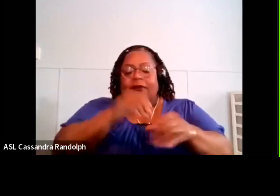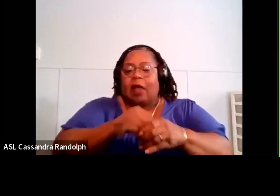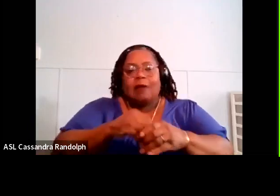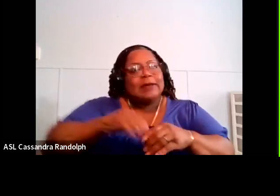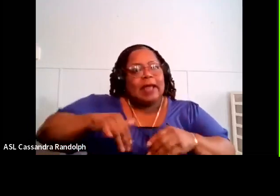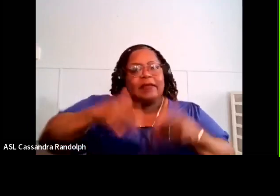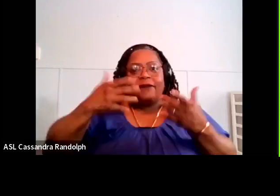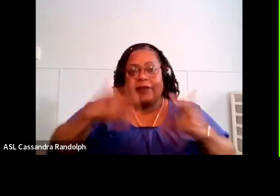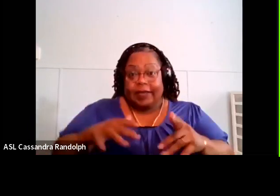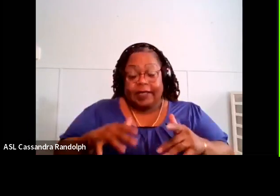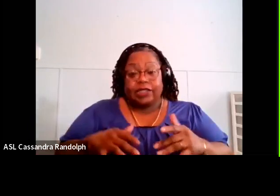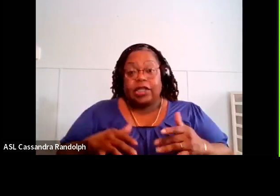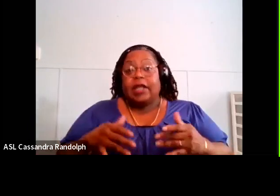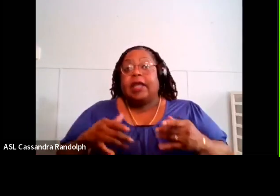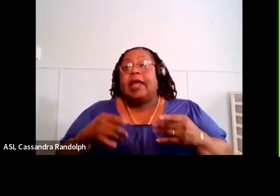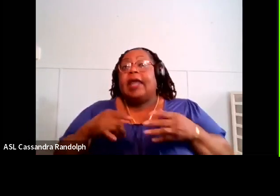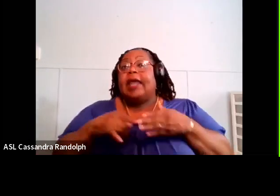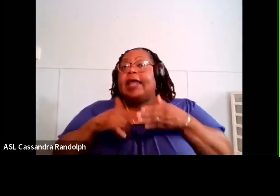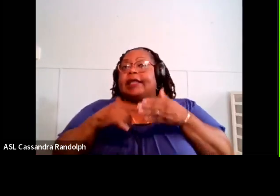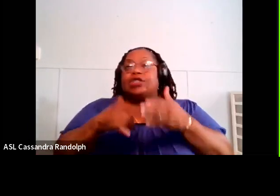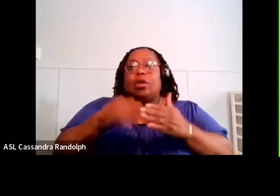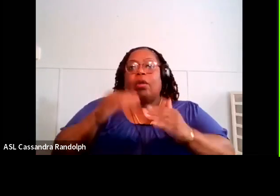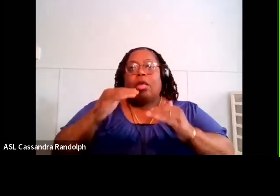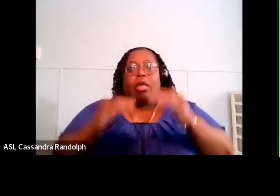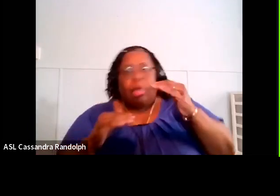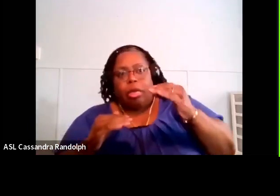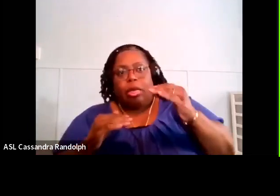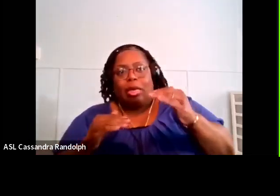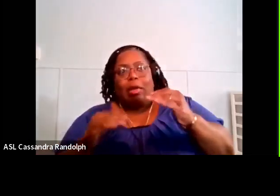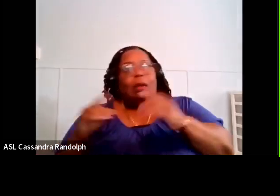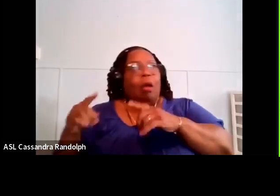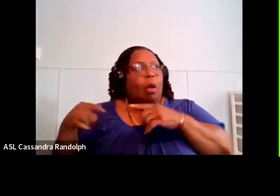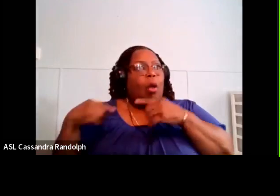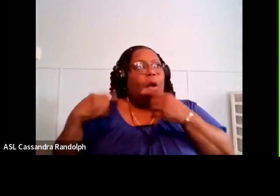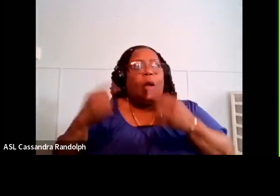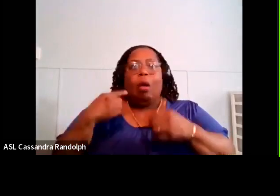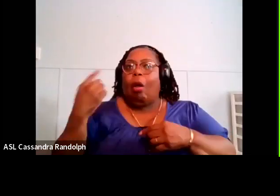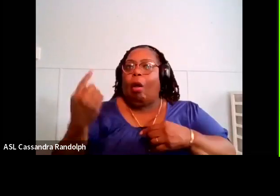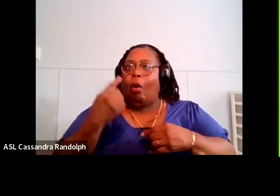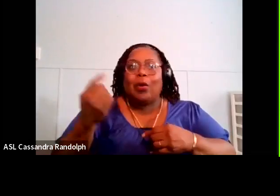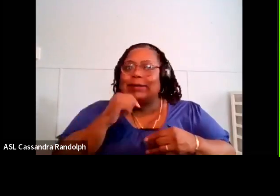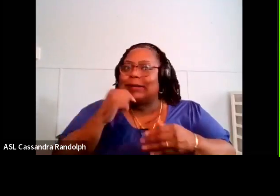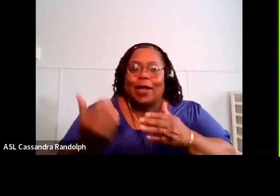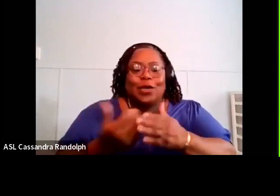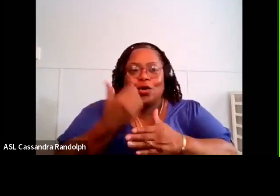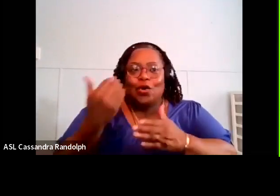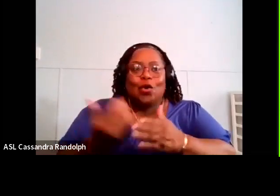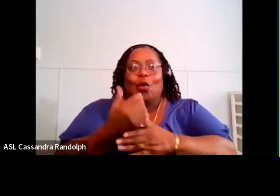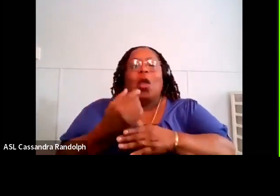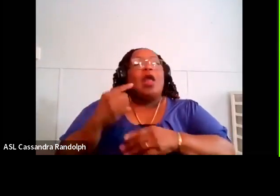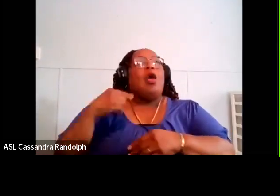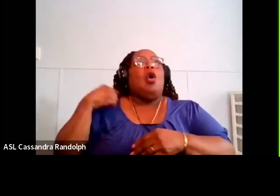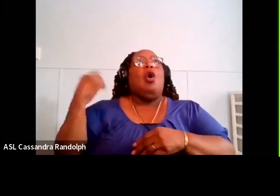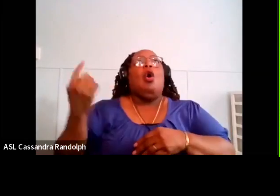but when you are working from home handing children pandemic that we are still in